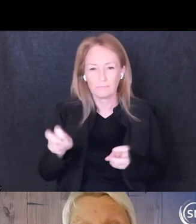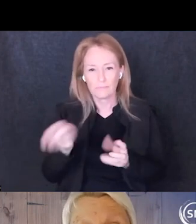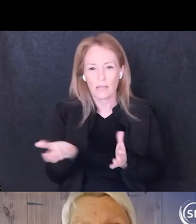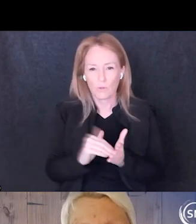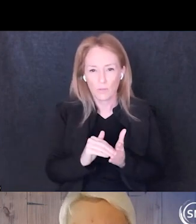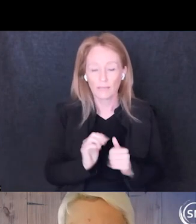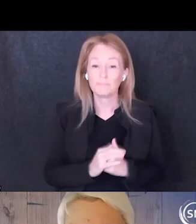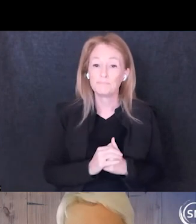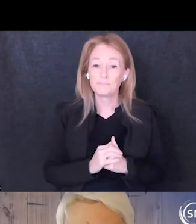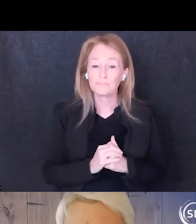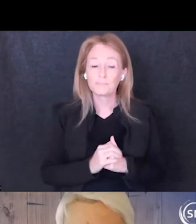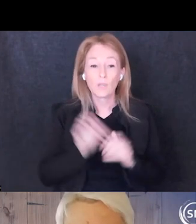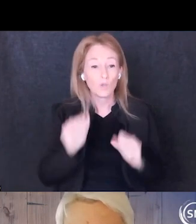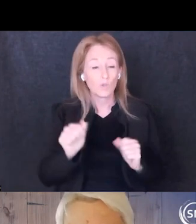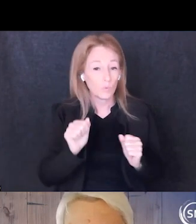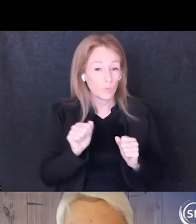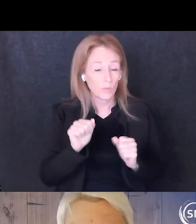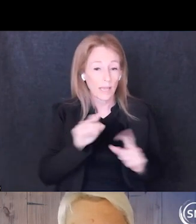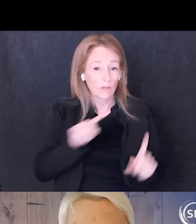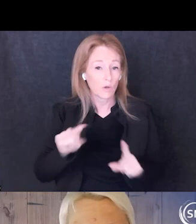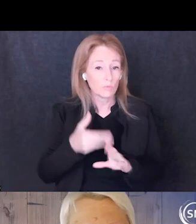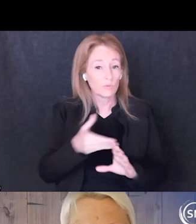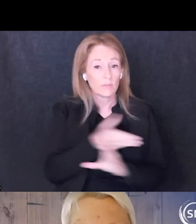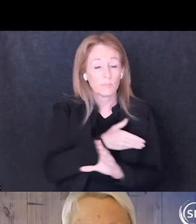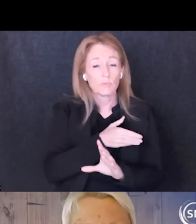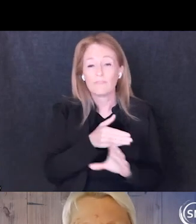YOU CAN VISIT ANY OF THE PREVIOUS TALKS TO YOUTUBE.